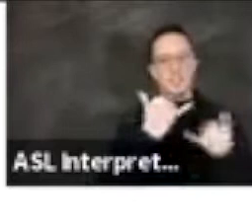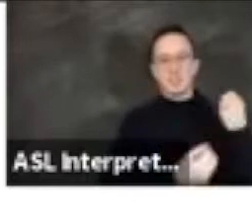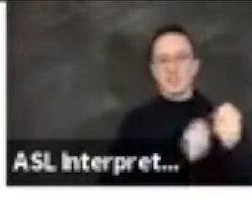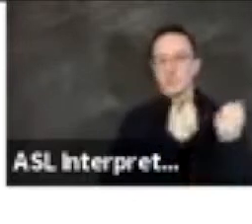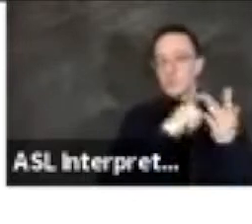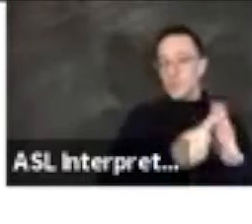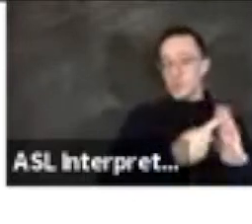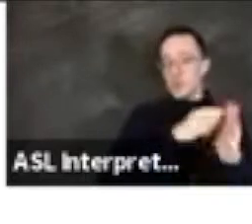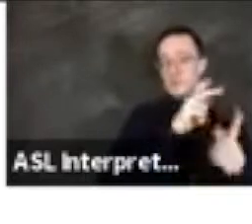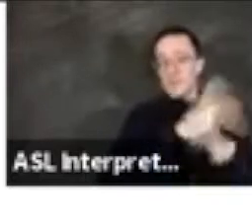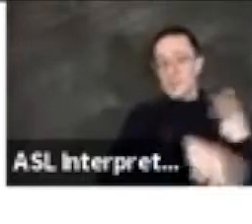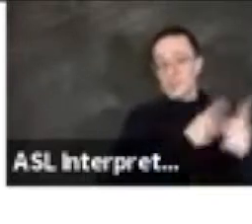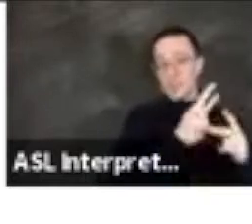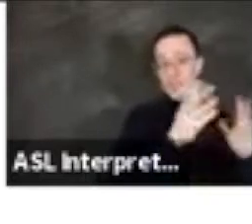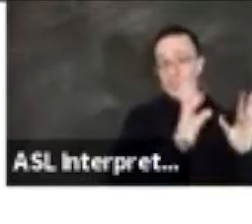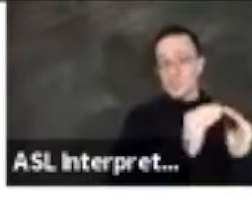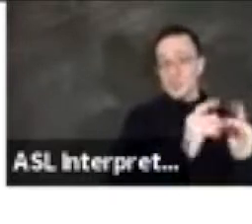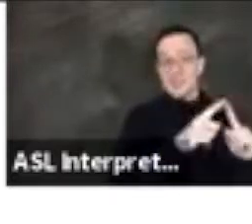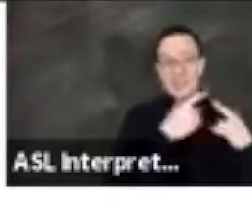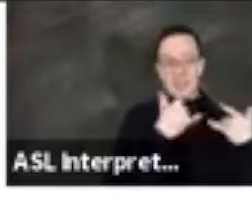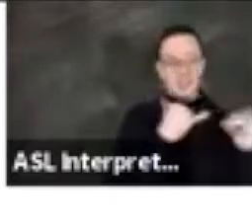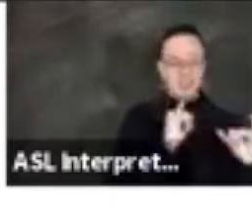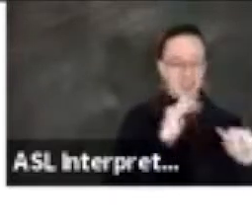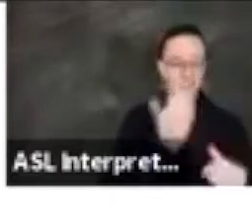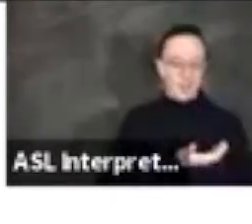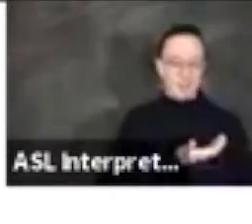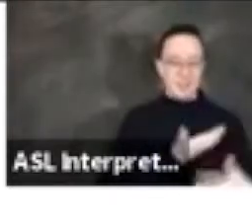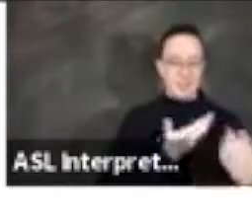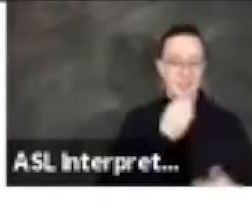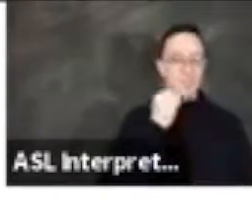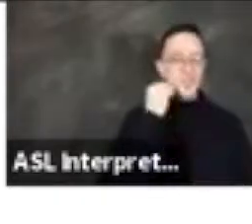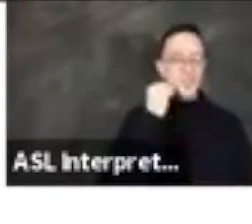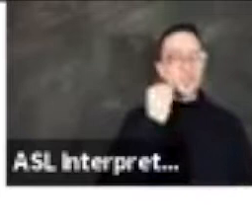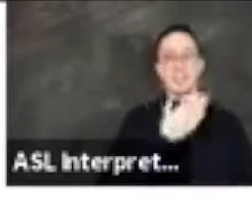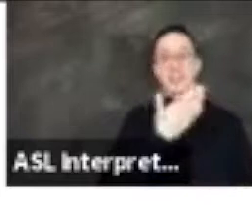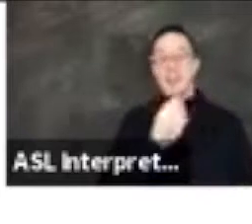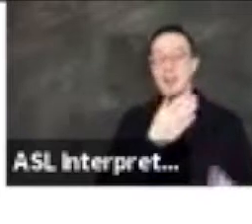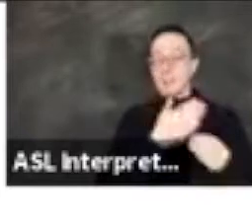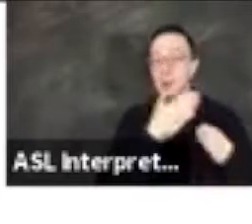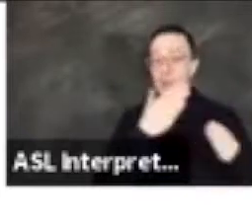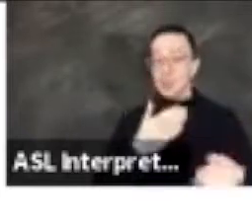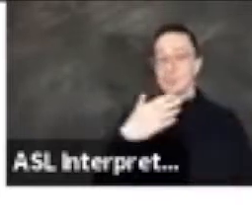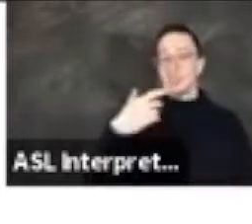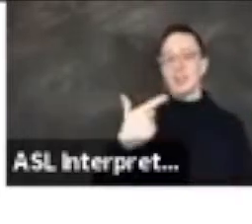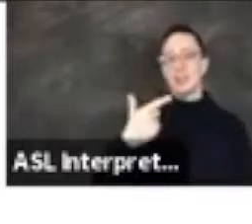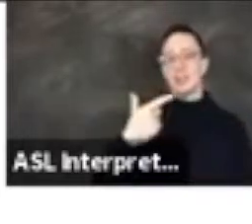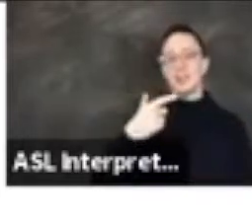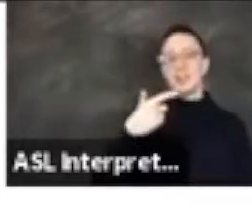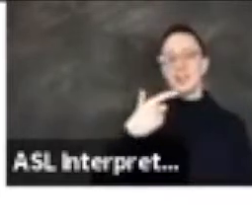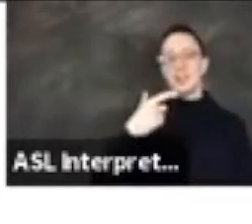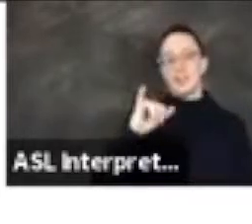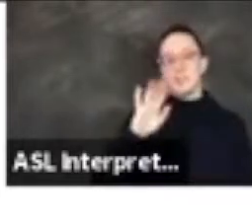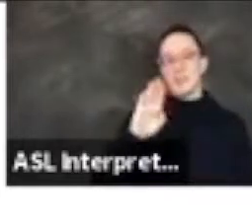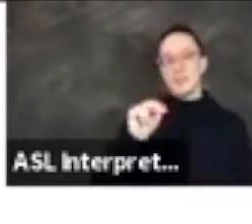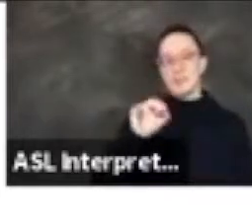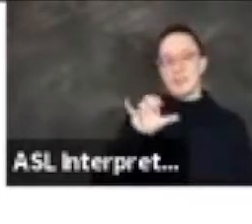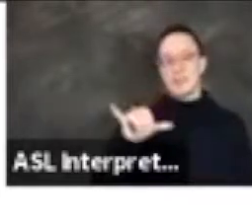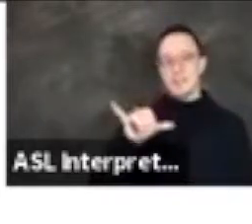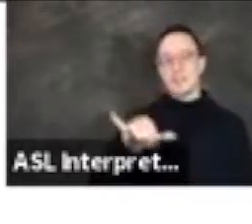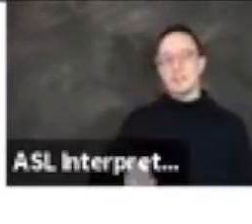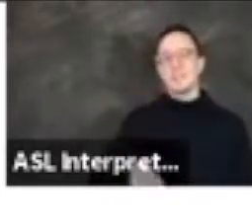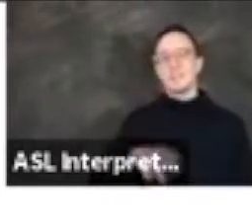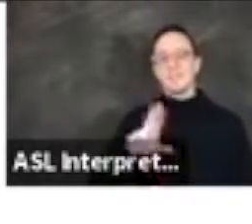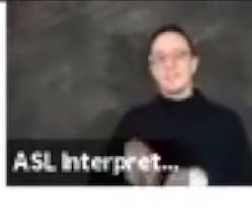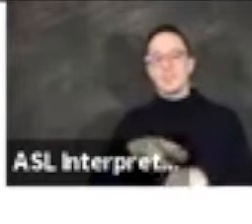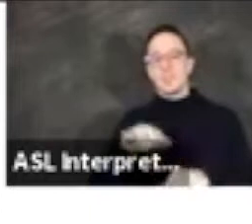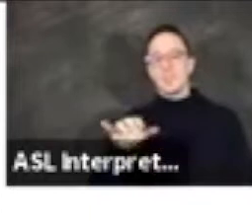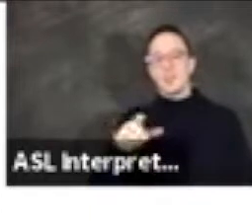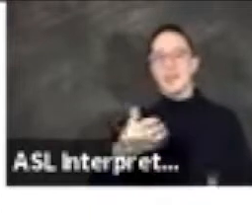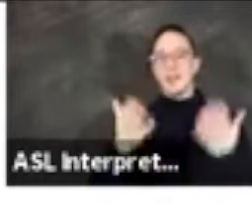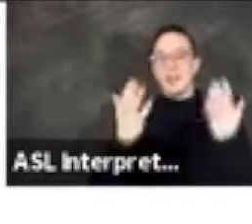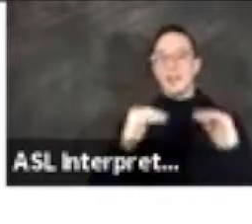AND WHO'S STILL WELCOMING US HOME. AS WELL AS OUR PARTNERS AT GIBNEY, NEW YORK LIVE ARTS, AND THE NATIONAL DANCE INSTITUTE.